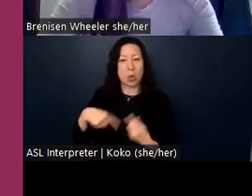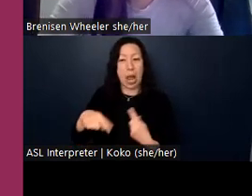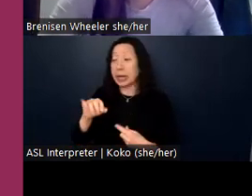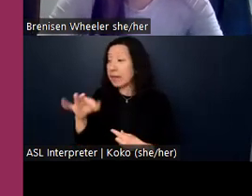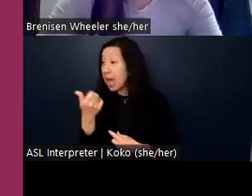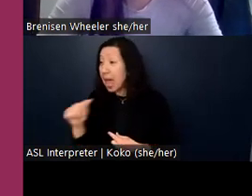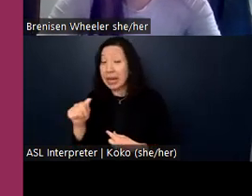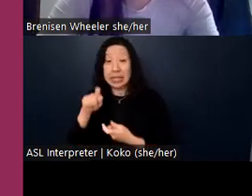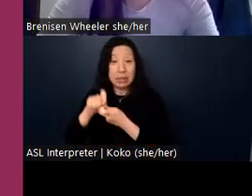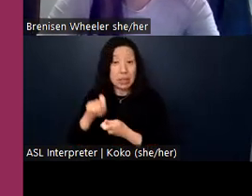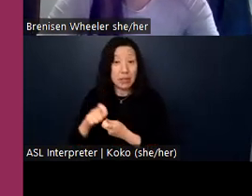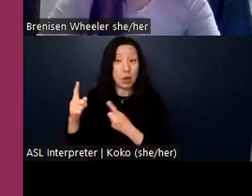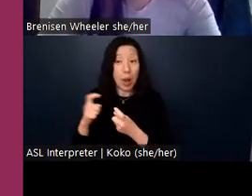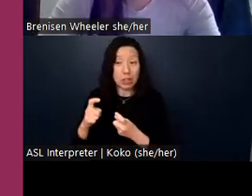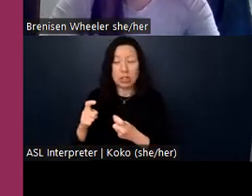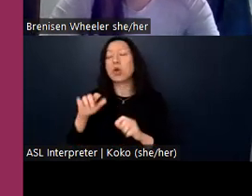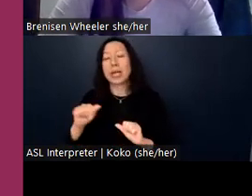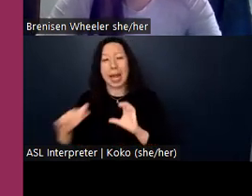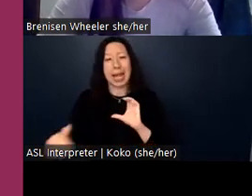13:32:57 You could email me directly i'll put my email in the chat.